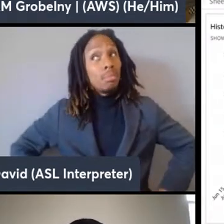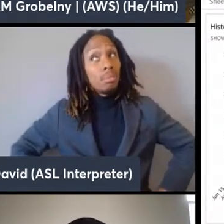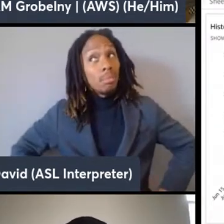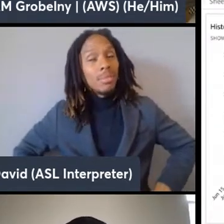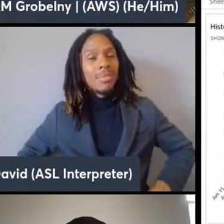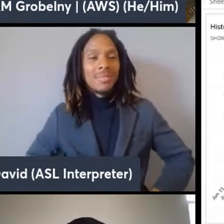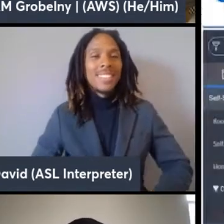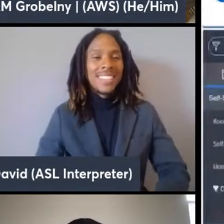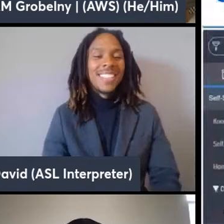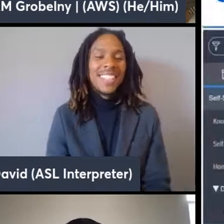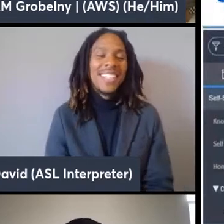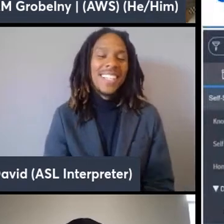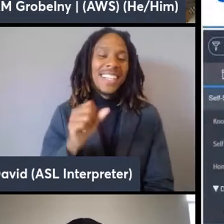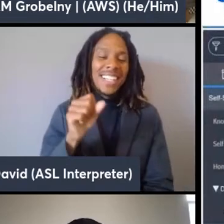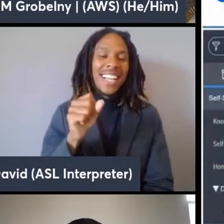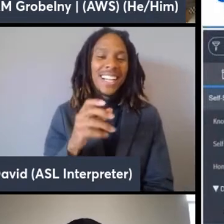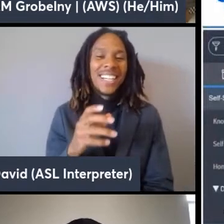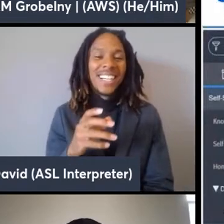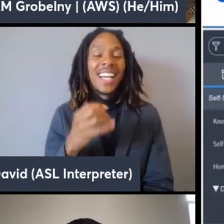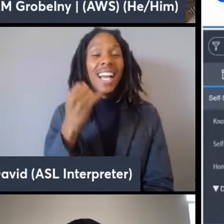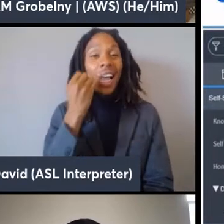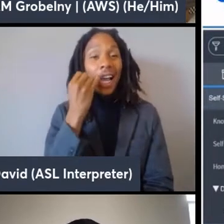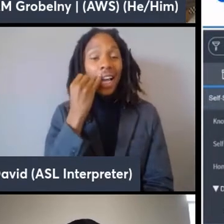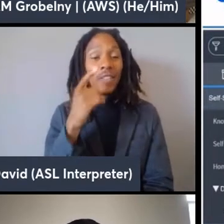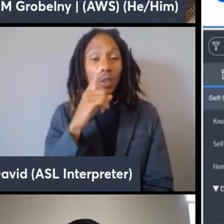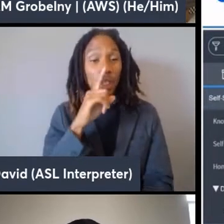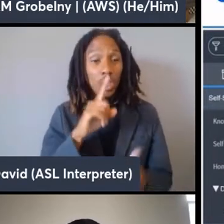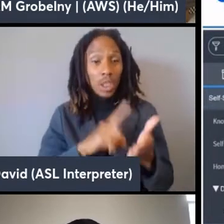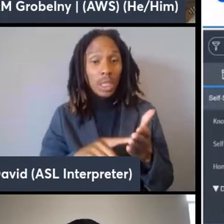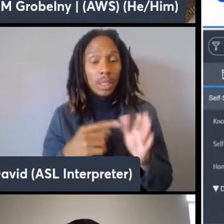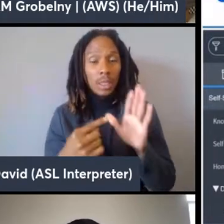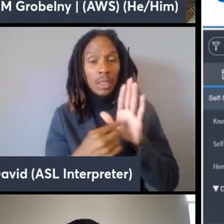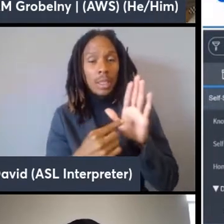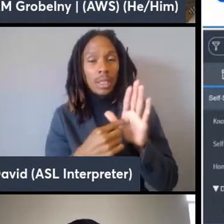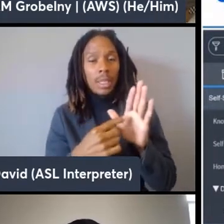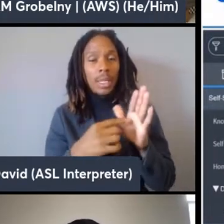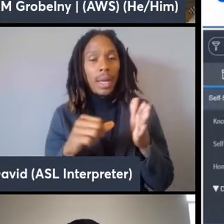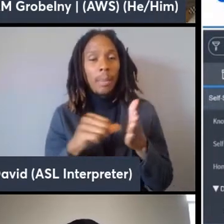Yeah, so if you check here, the page source of this page right now,